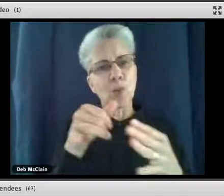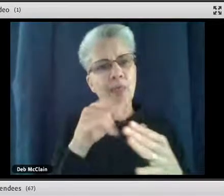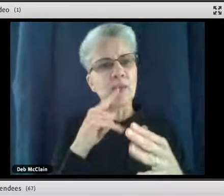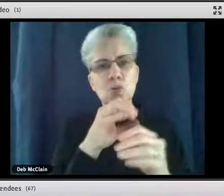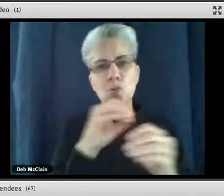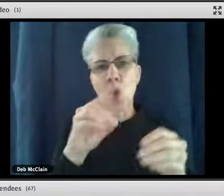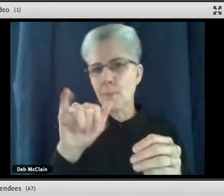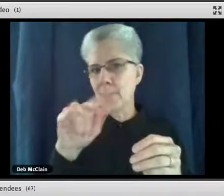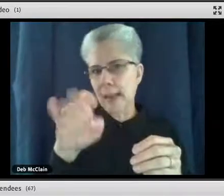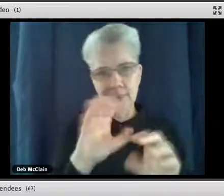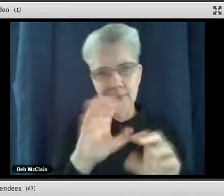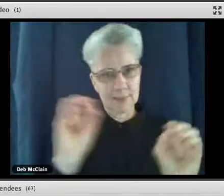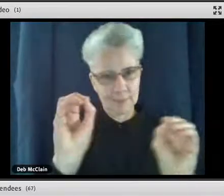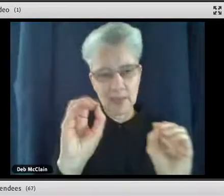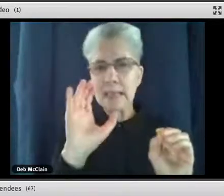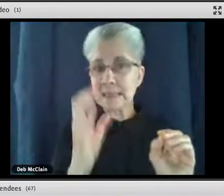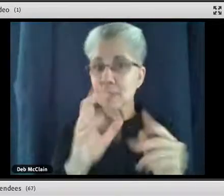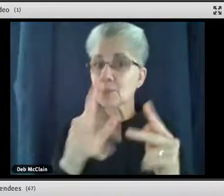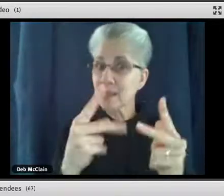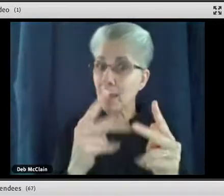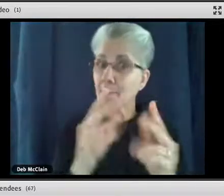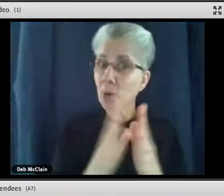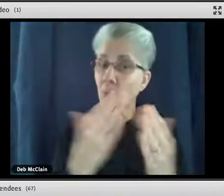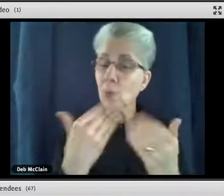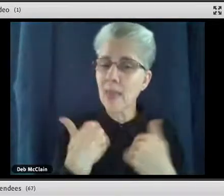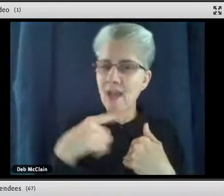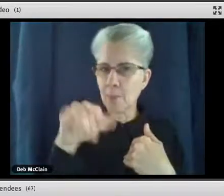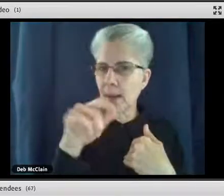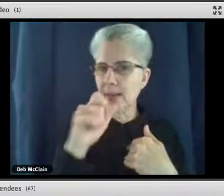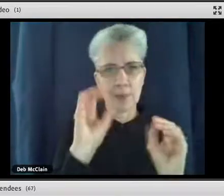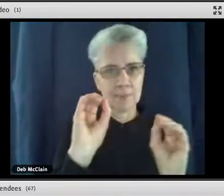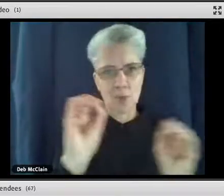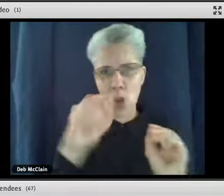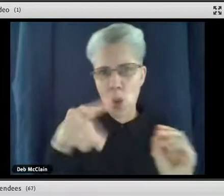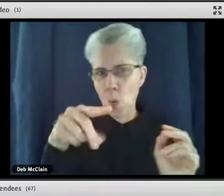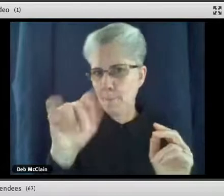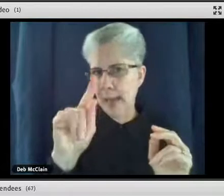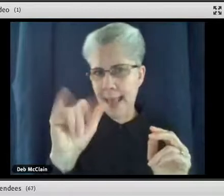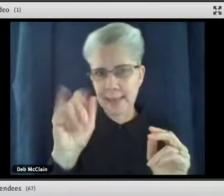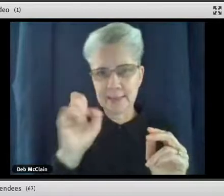And I'll tell you that there's no plates. This seems like the type of book that would have plates,